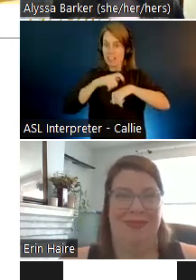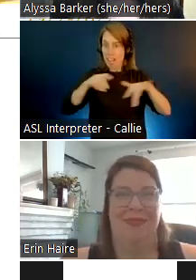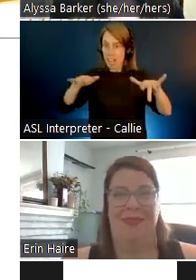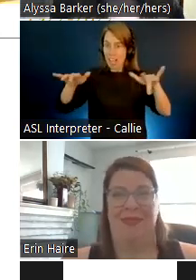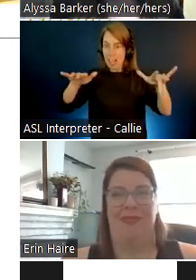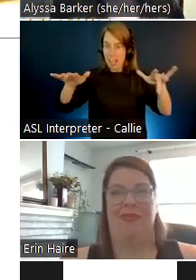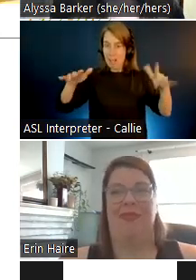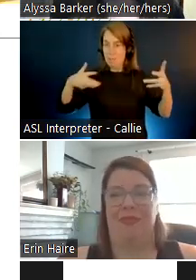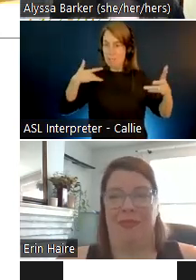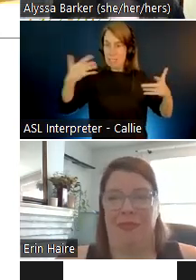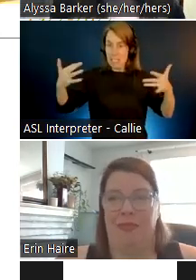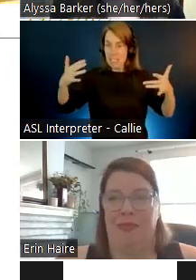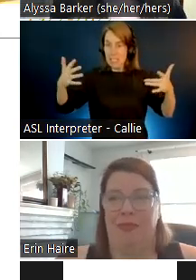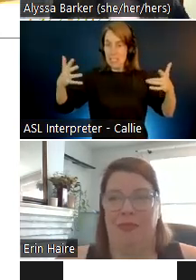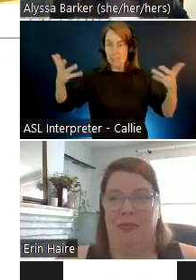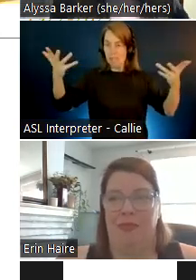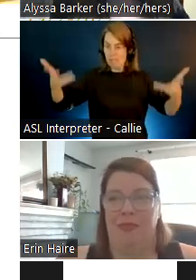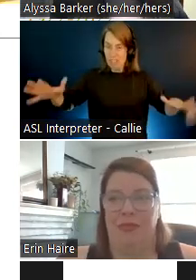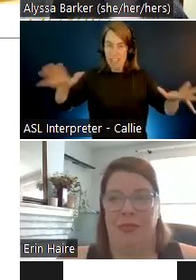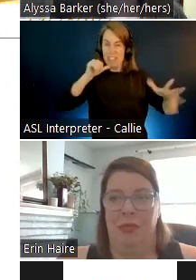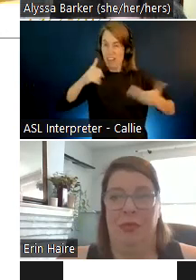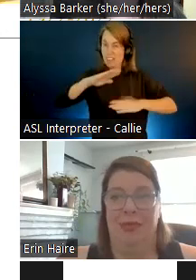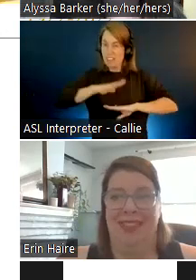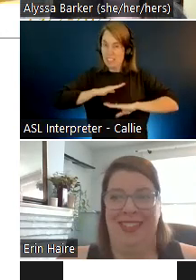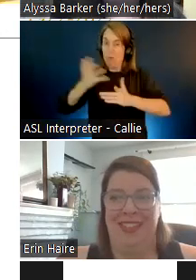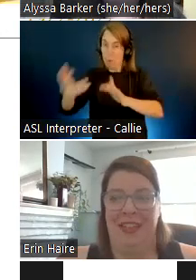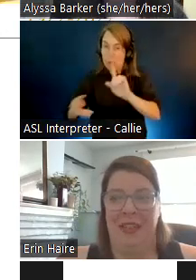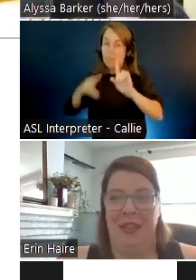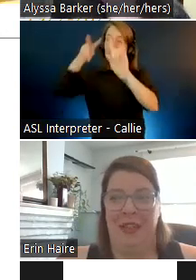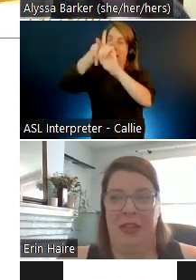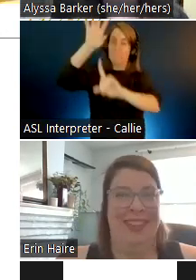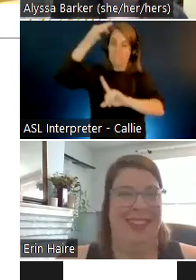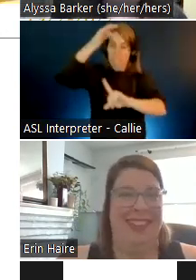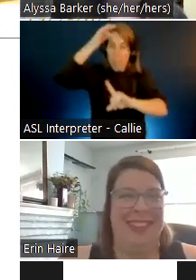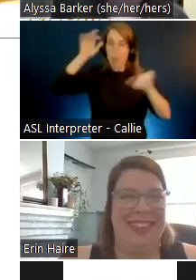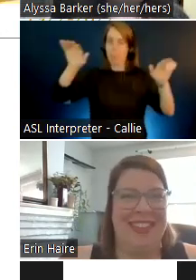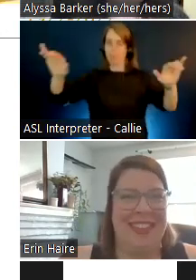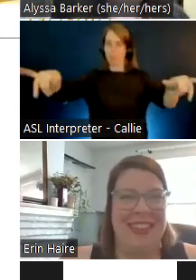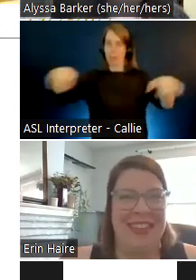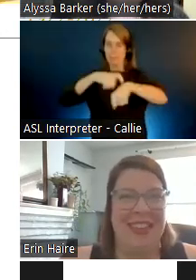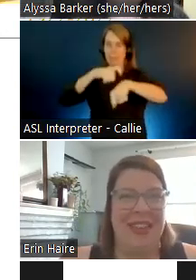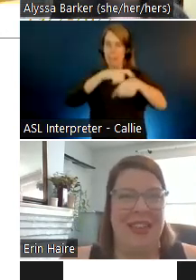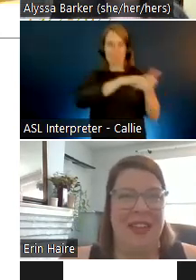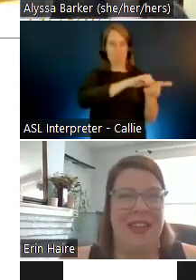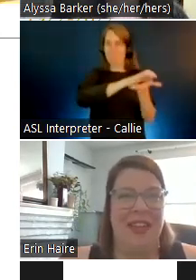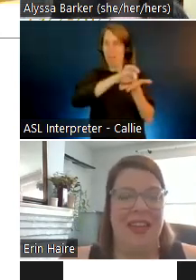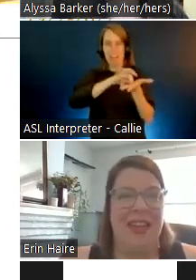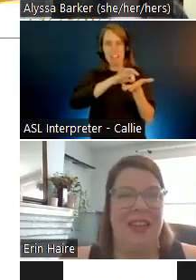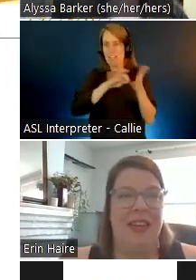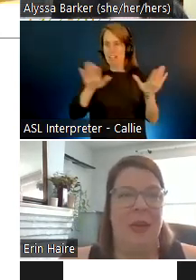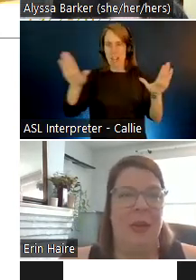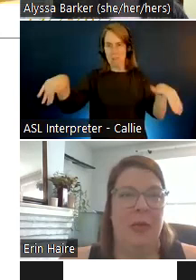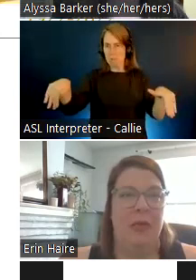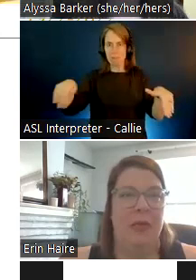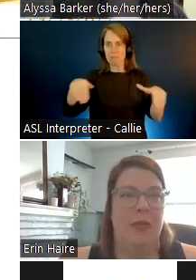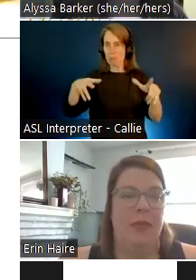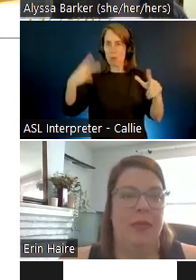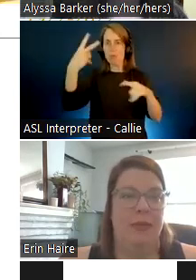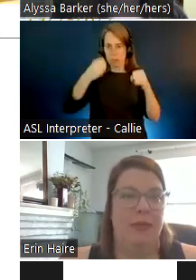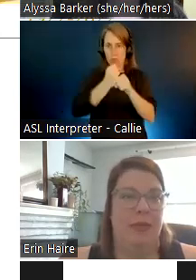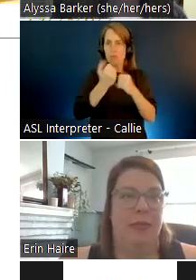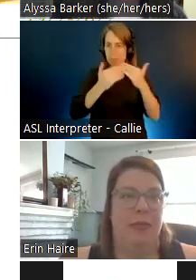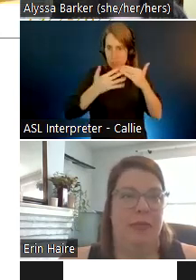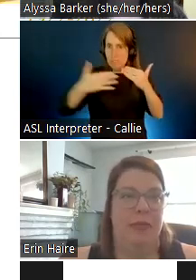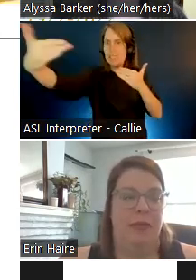Pete: Alyssa, could i ask a question um i guess i mean one is the question one's a statement